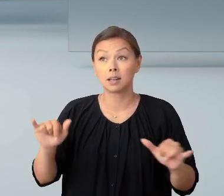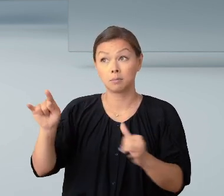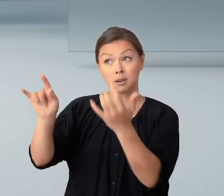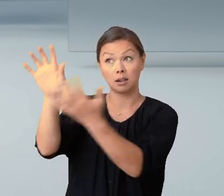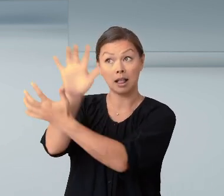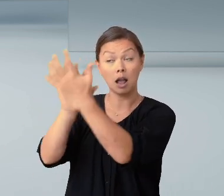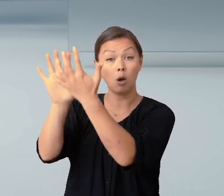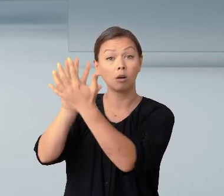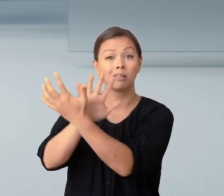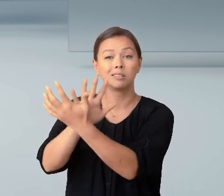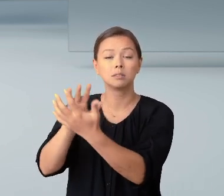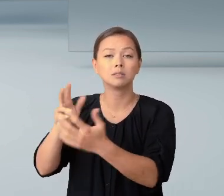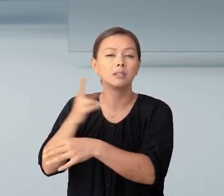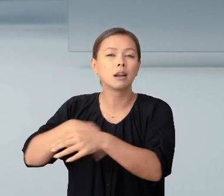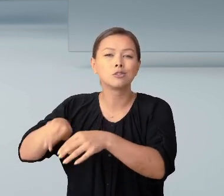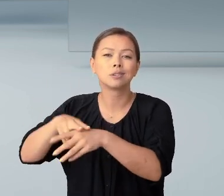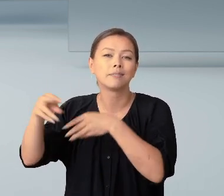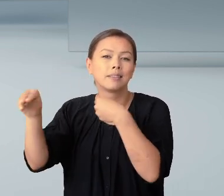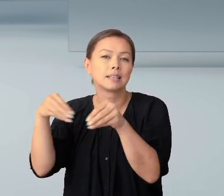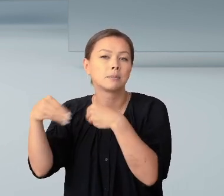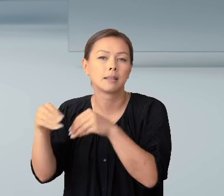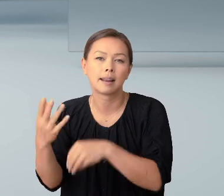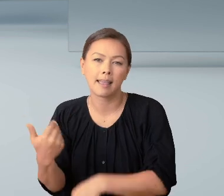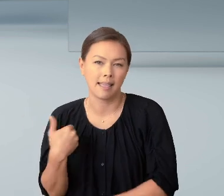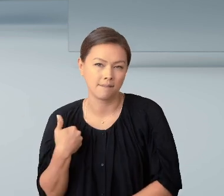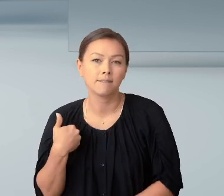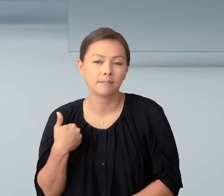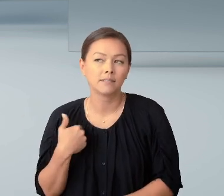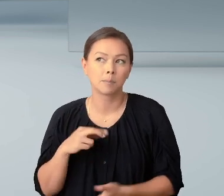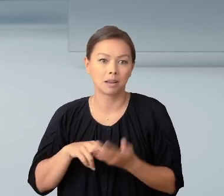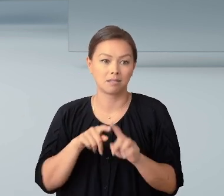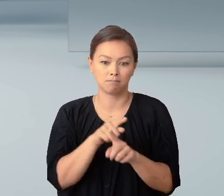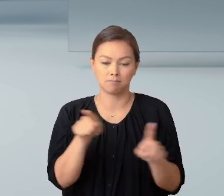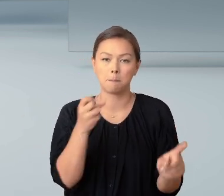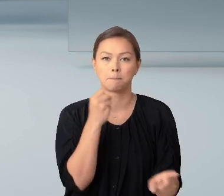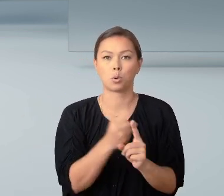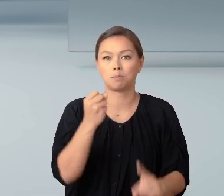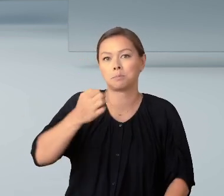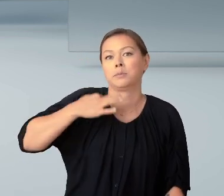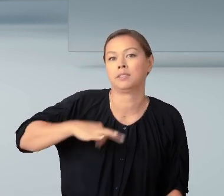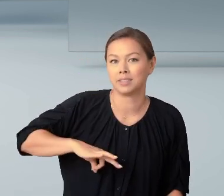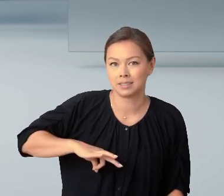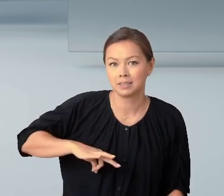inherent in the cloud. Now, these organizations, they have demonstrated